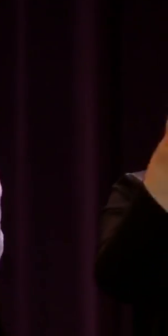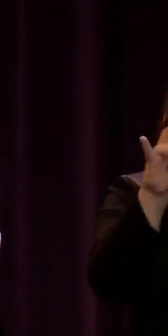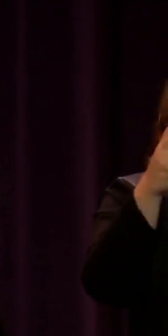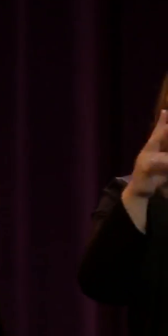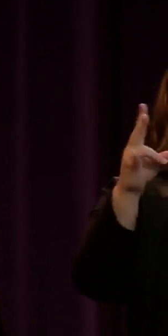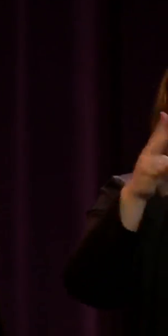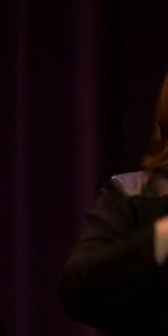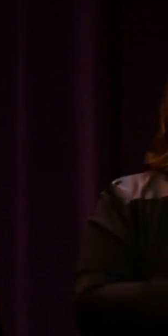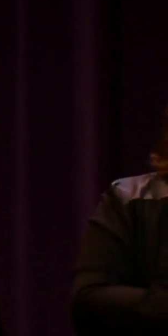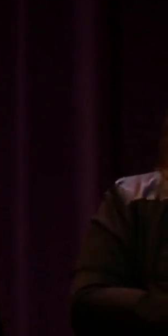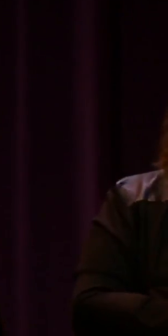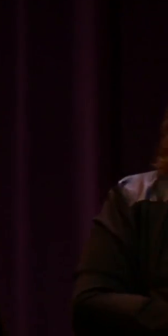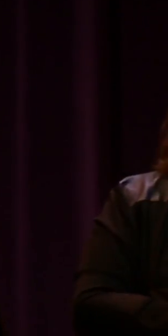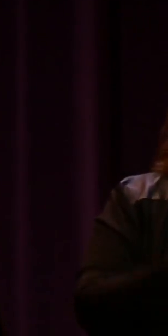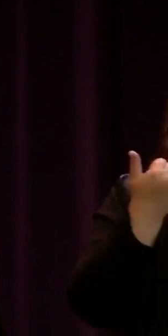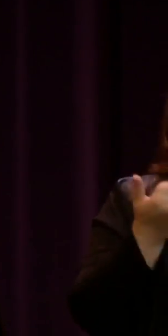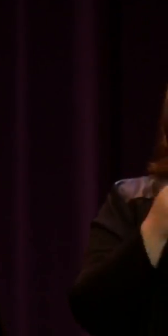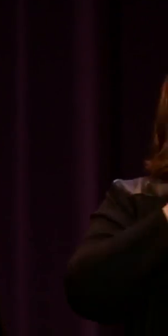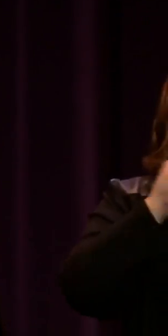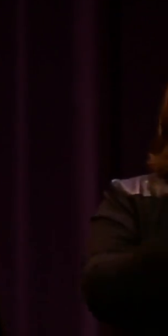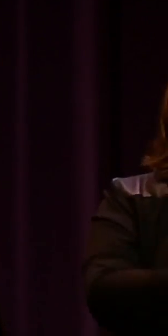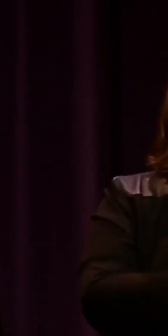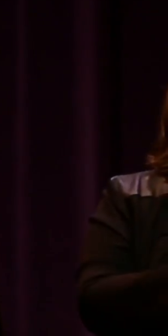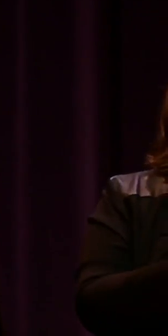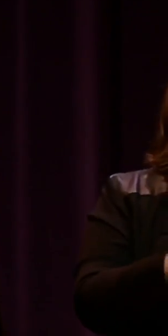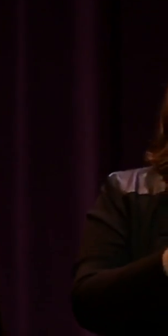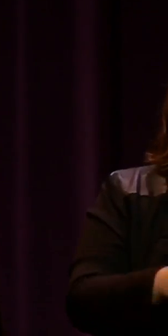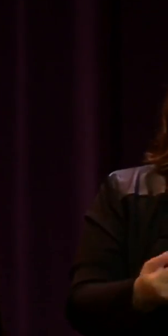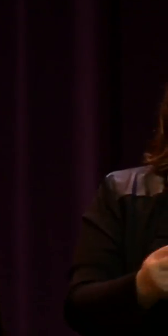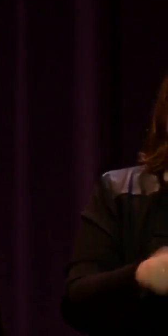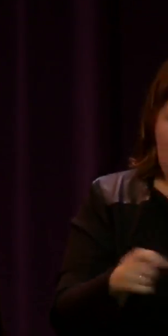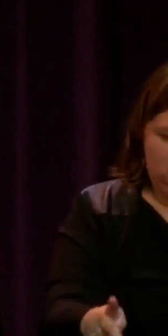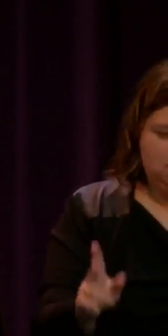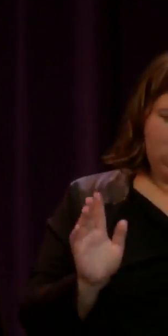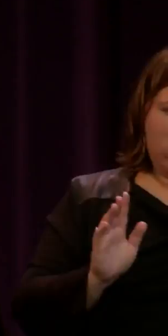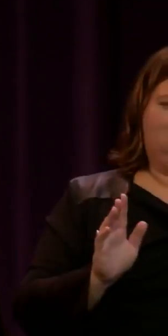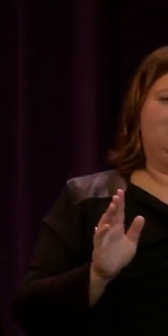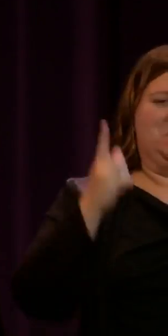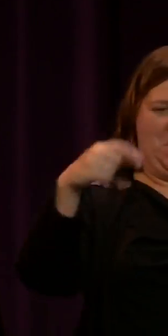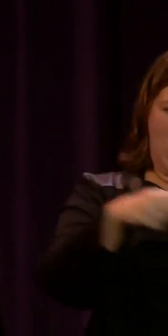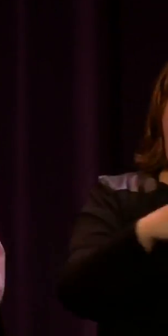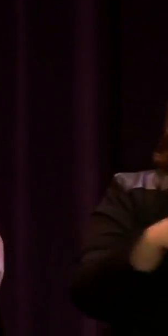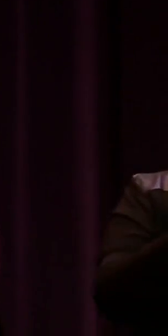AND I WILL IN CLOSING-CLOSING, TAKE A PAGE OF BARACK OBAMA.